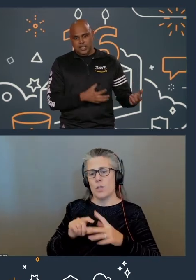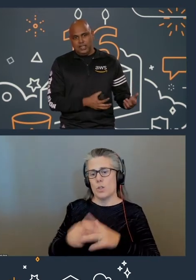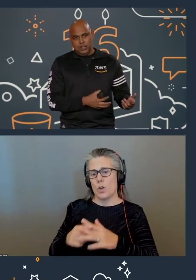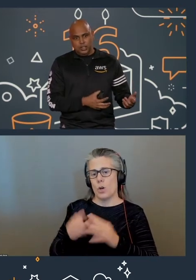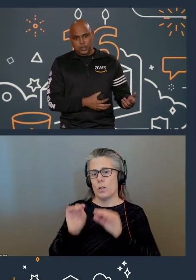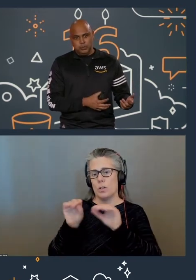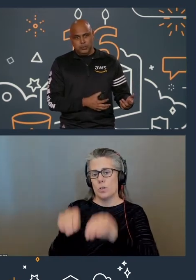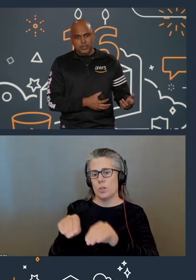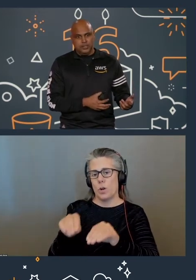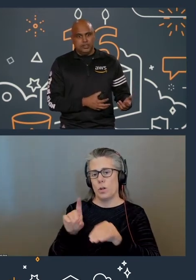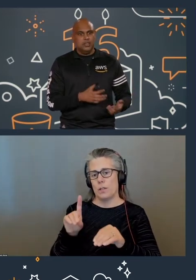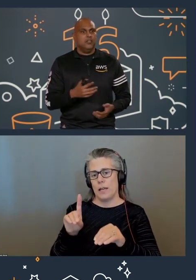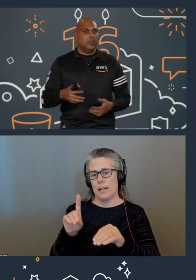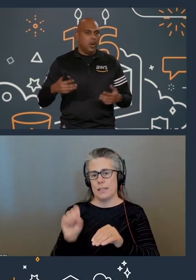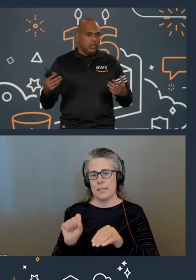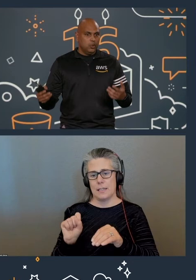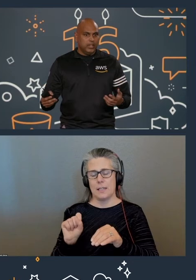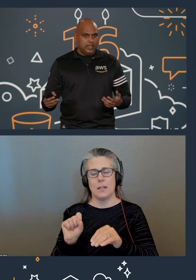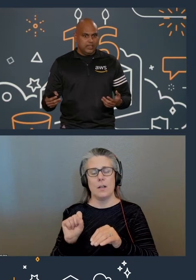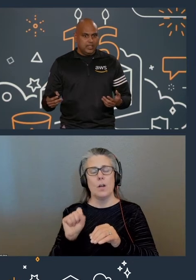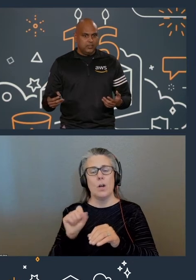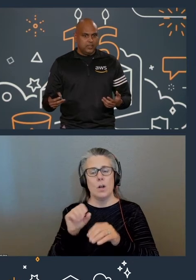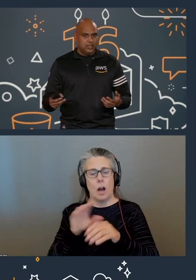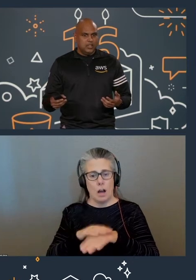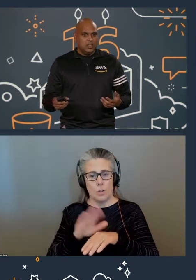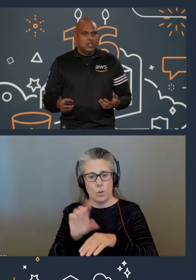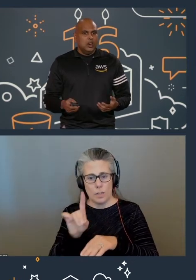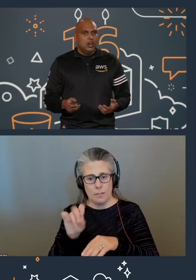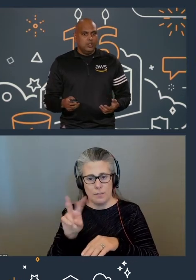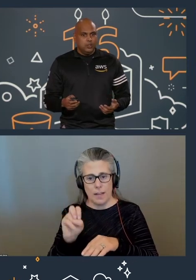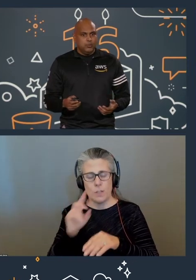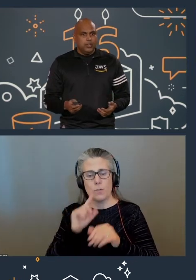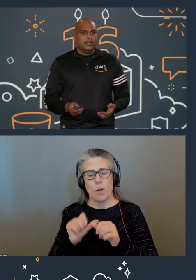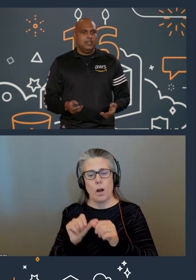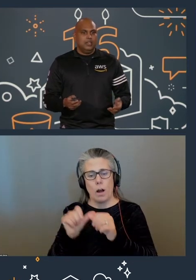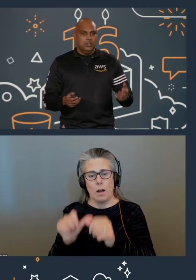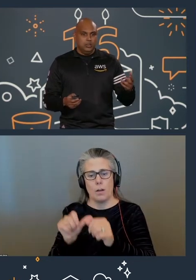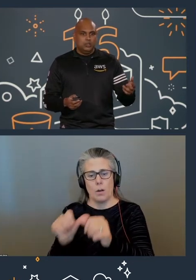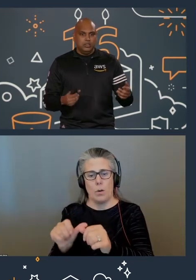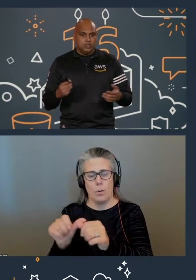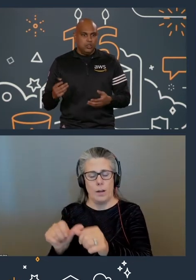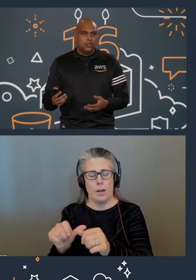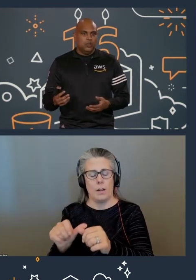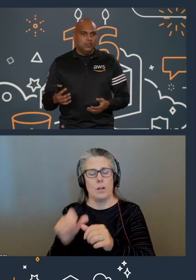directly onto your premises for ongoing data transfer, or you could potentially use a Snowcone,